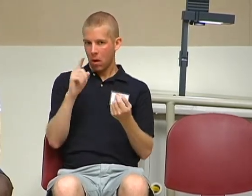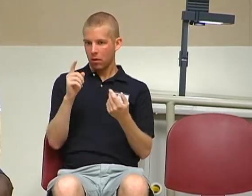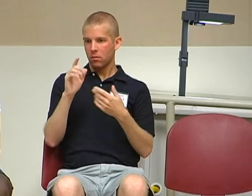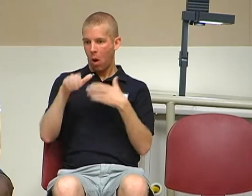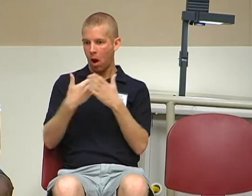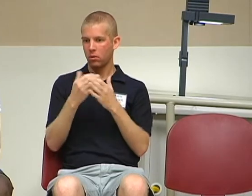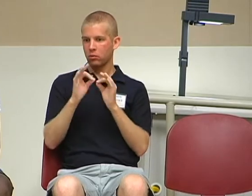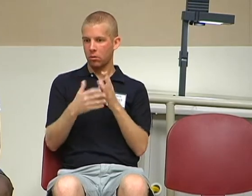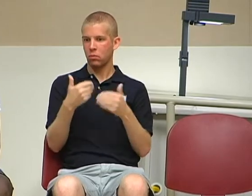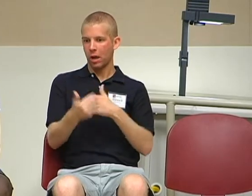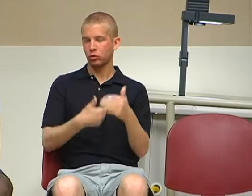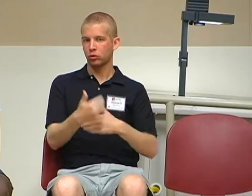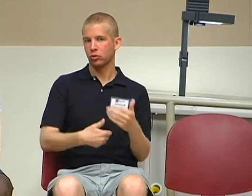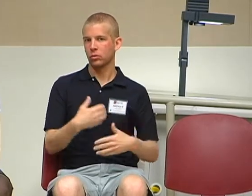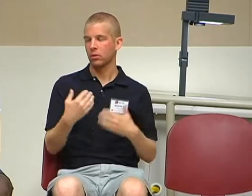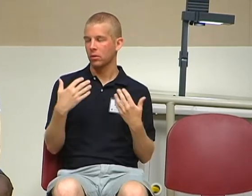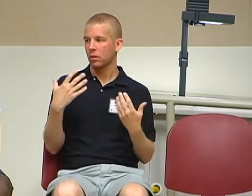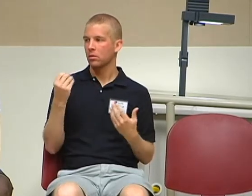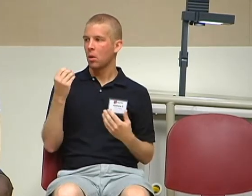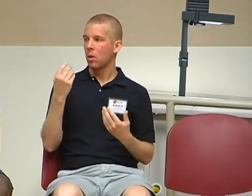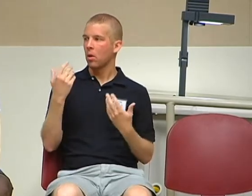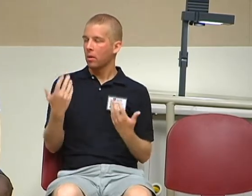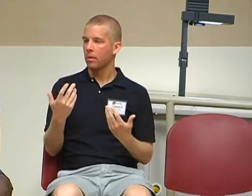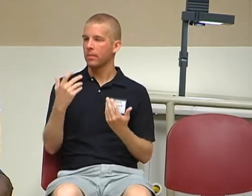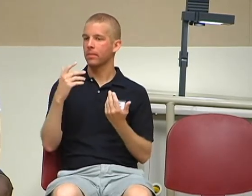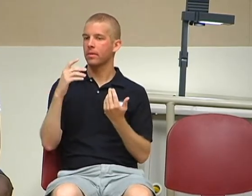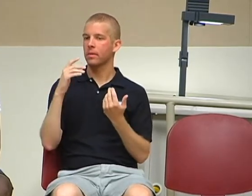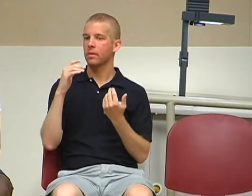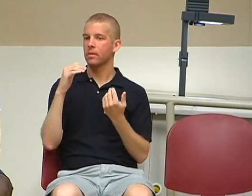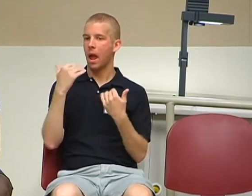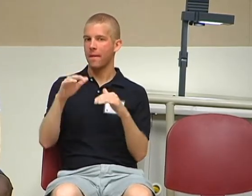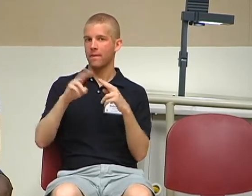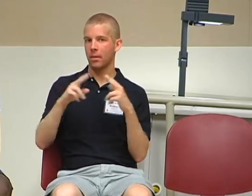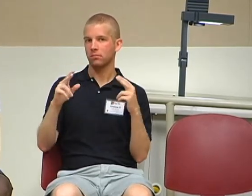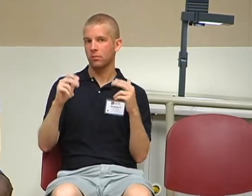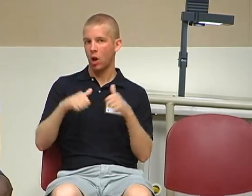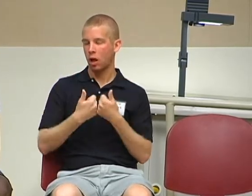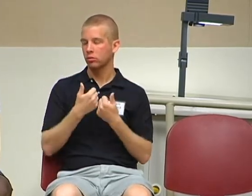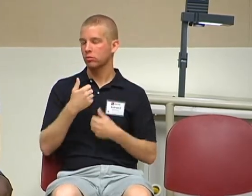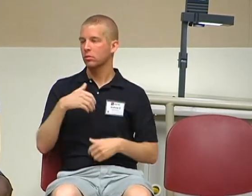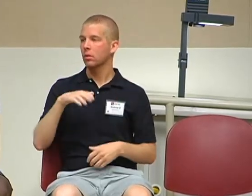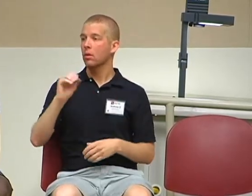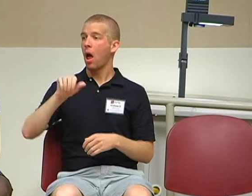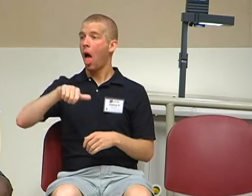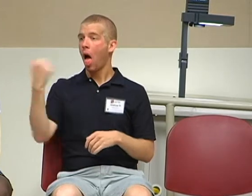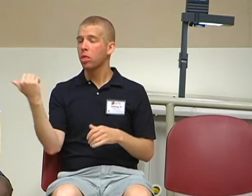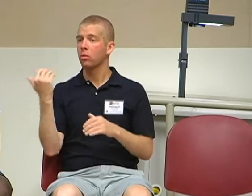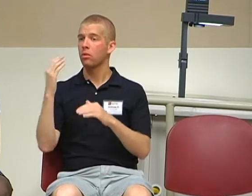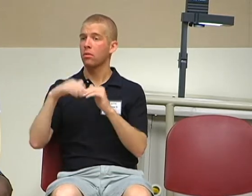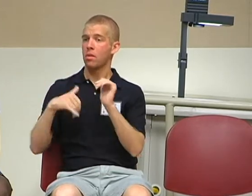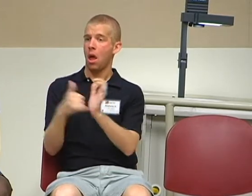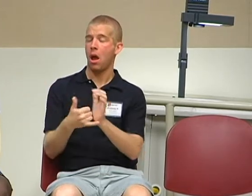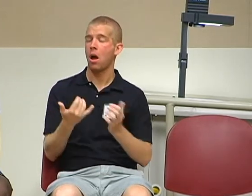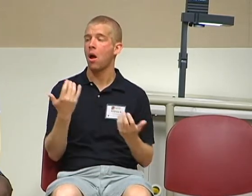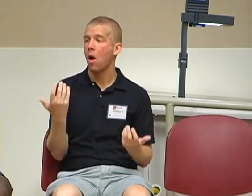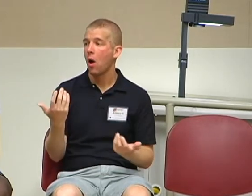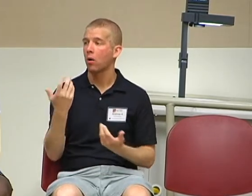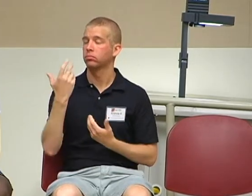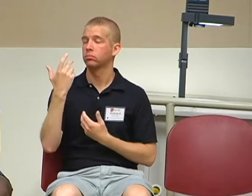and effort to communicate and the interpreters were involved in that process the whole way. It was a challenge.